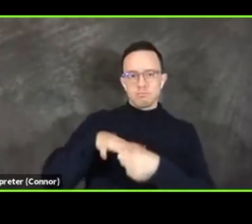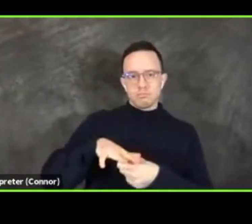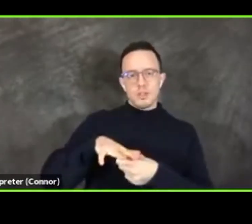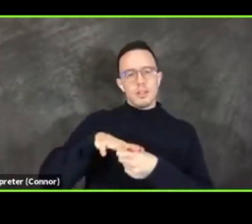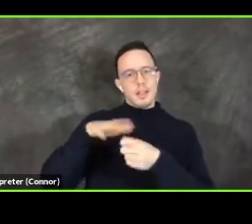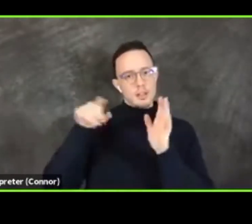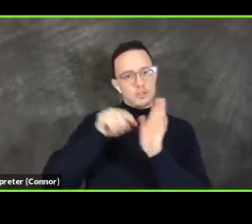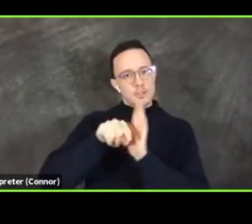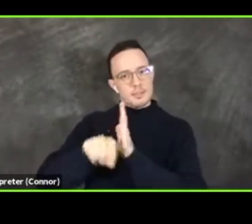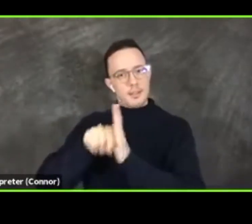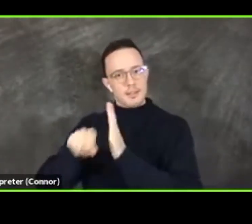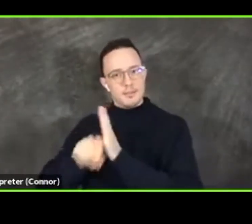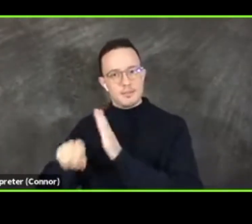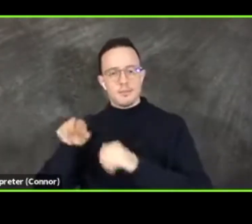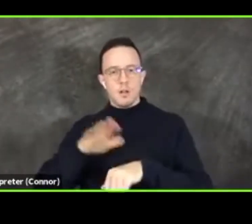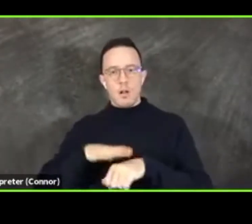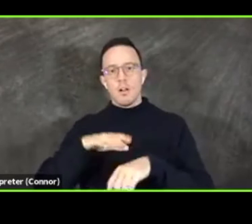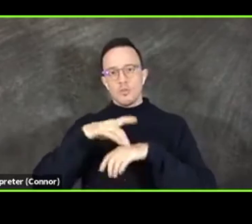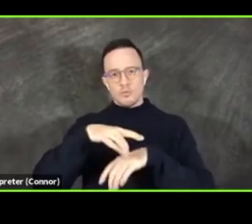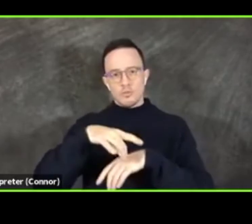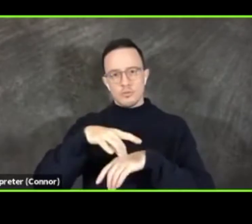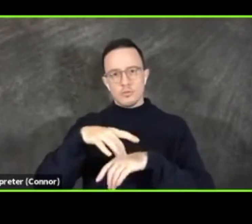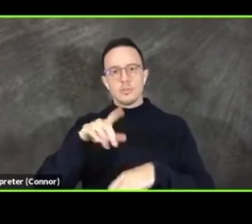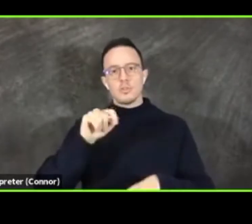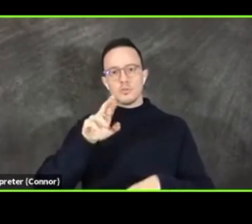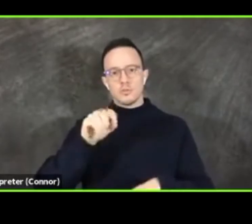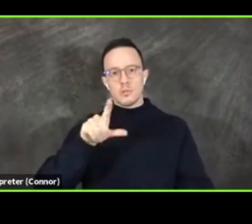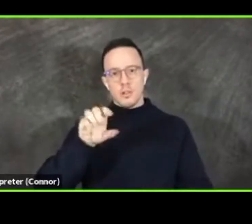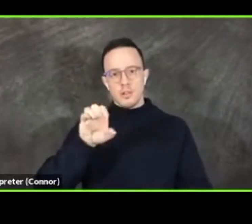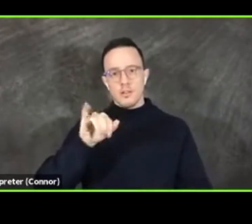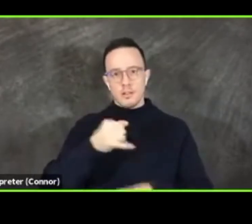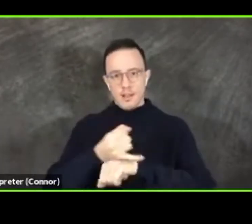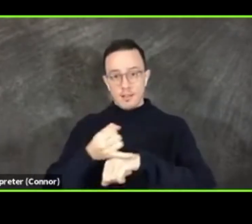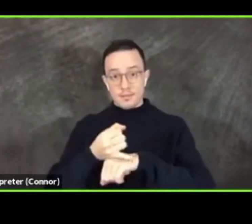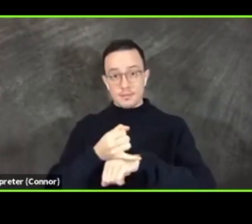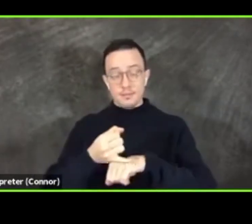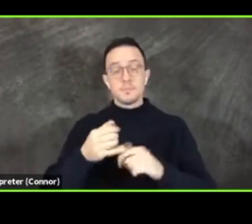WELL AS THE ONGOING PROJECT OF SETTLER COLONIALISM TODAY ACKNOWLEDGE THE VIOLENCE